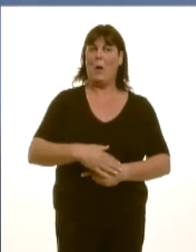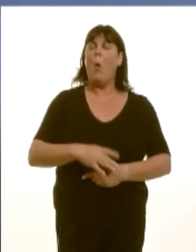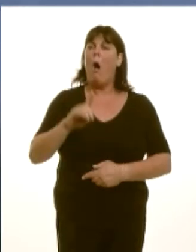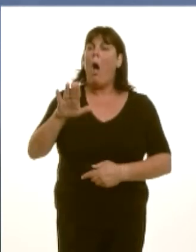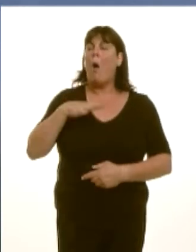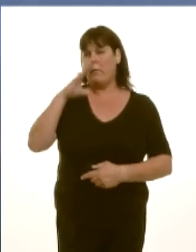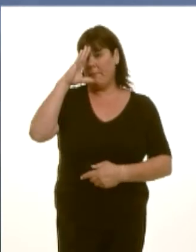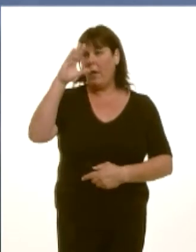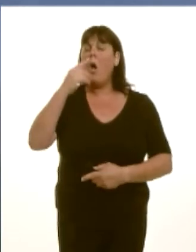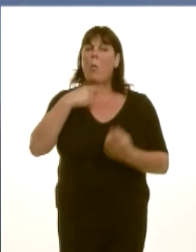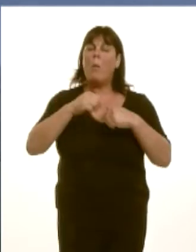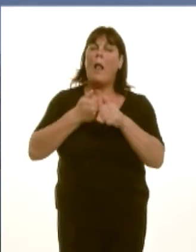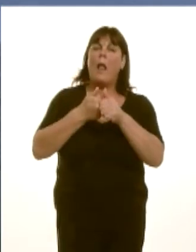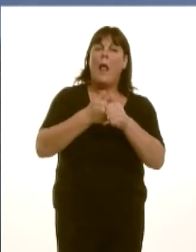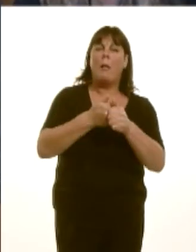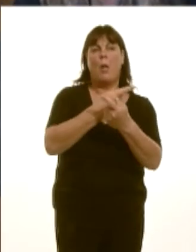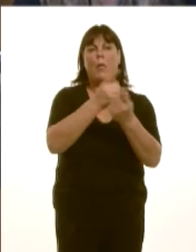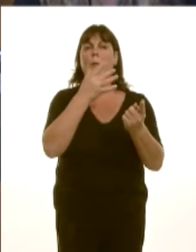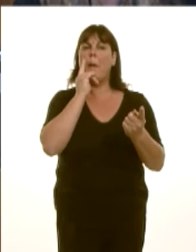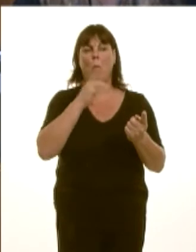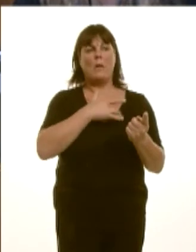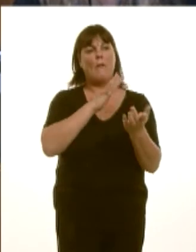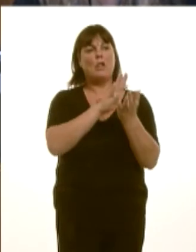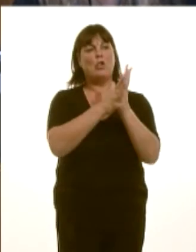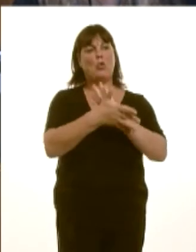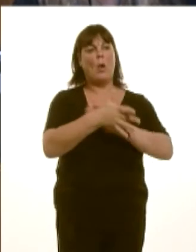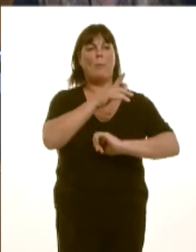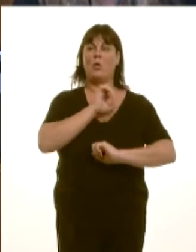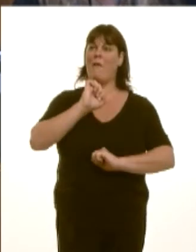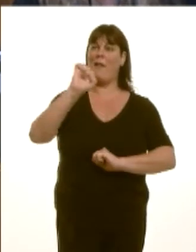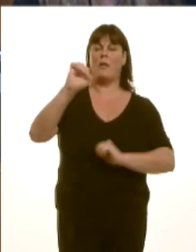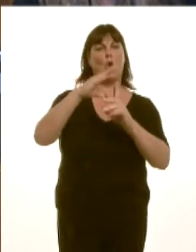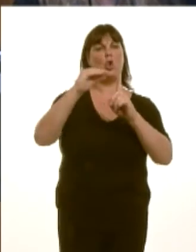help those people whose lives are being slowly destroyed by the party that he represents.